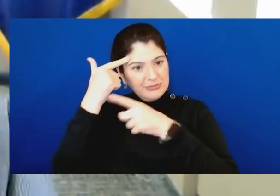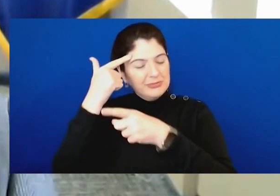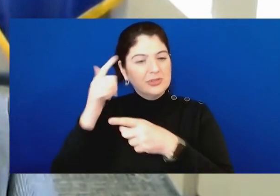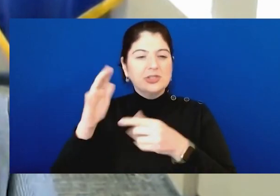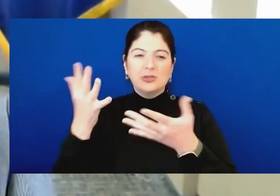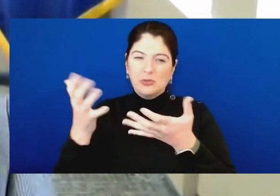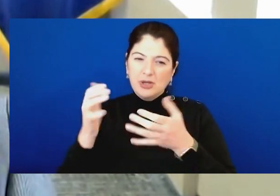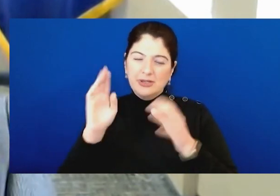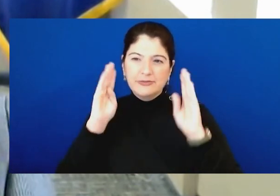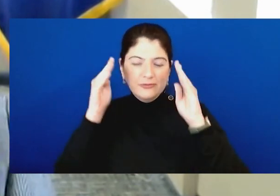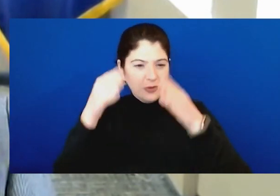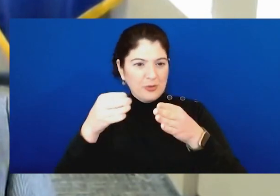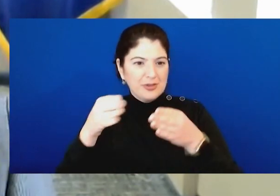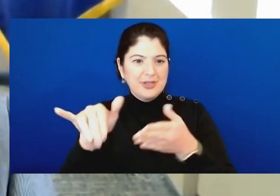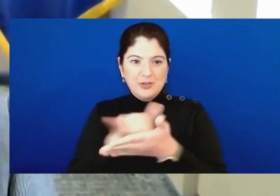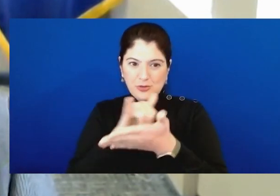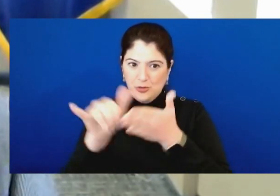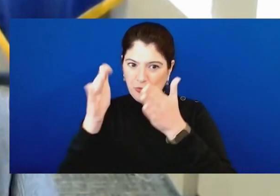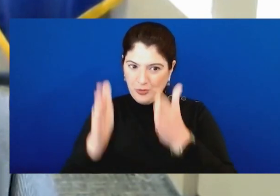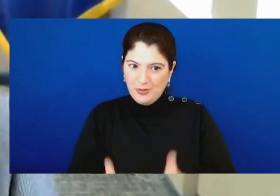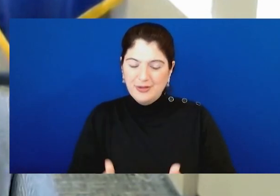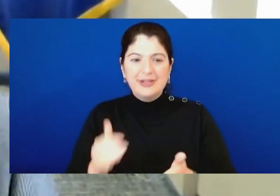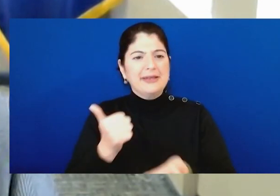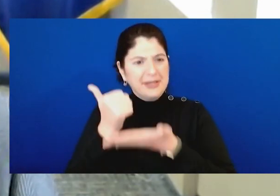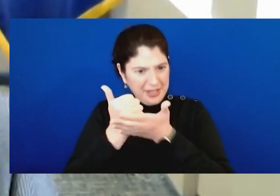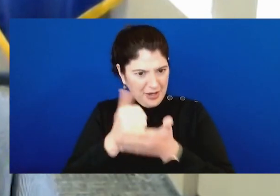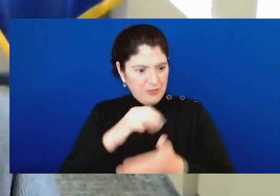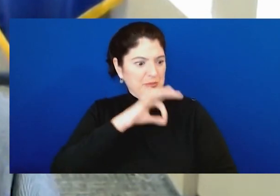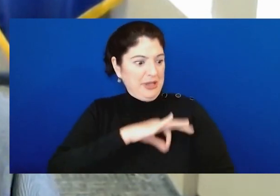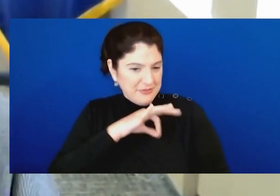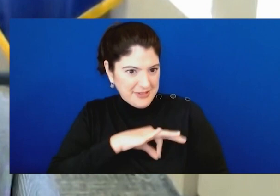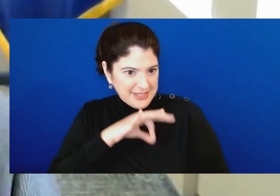benefits and services, regardless of their preferred language.